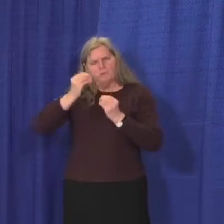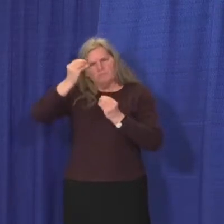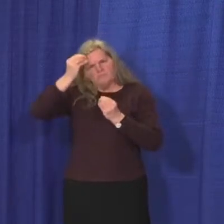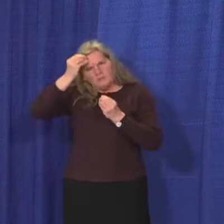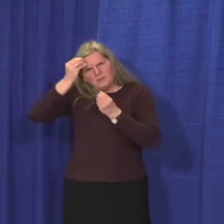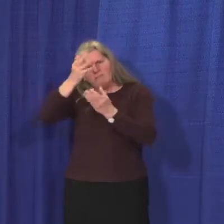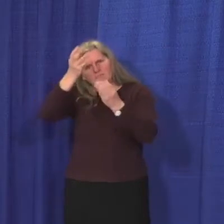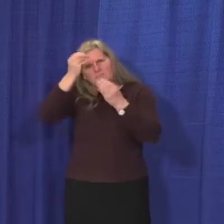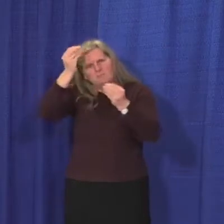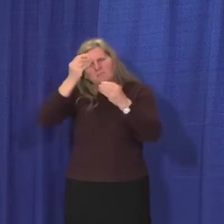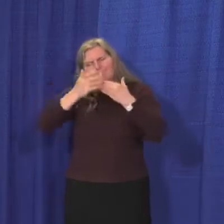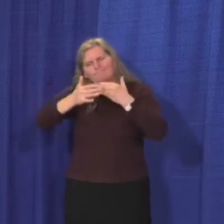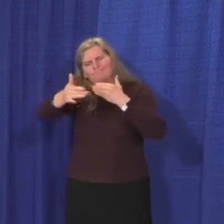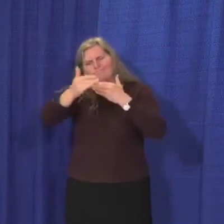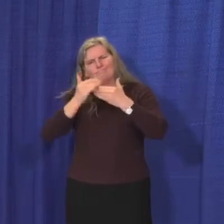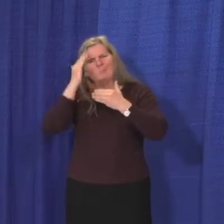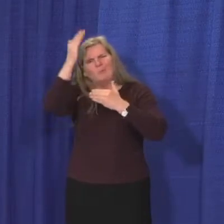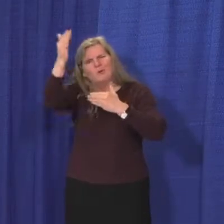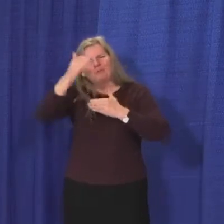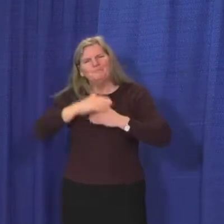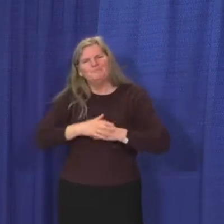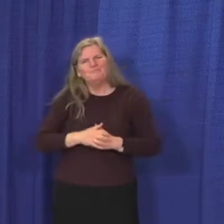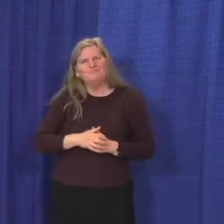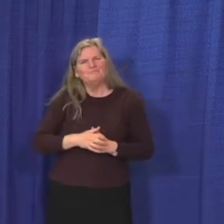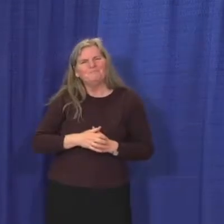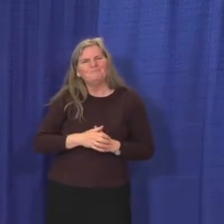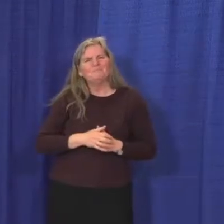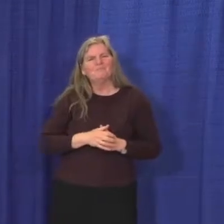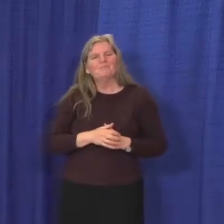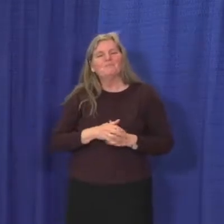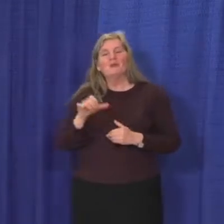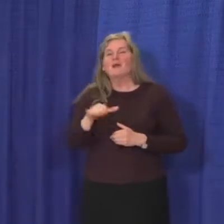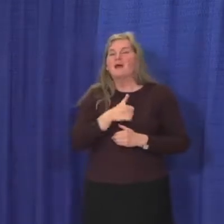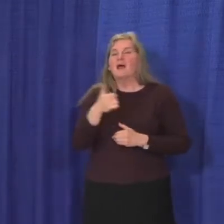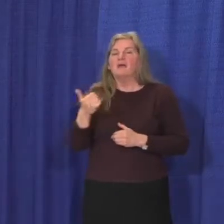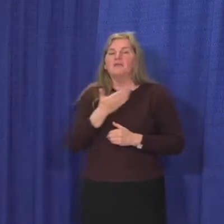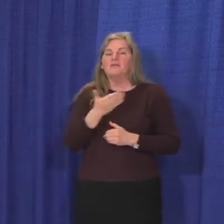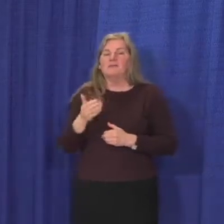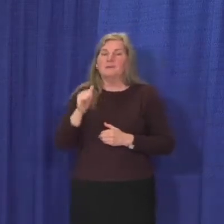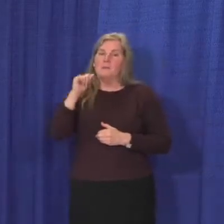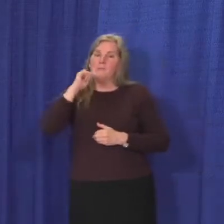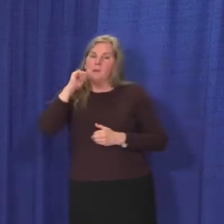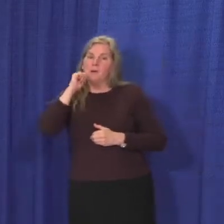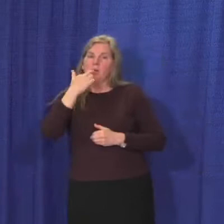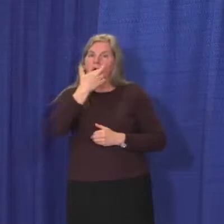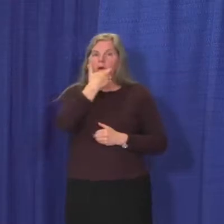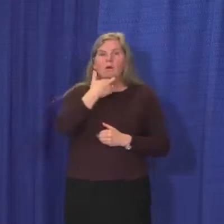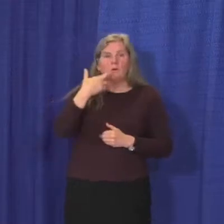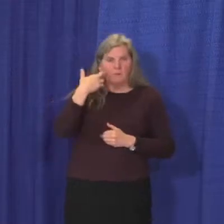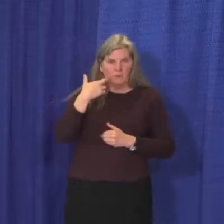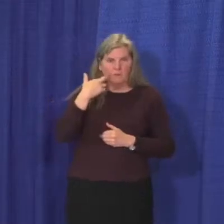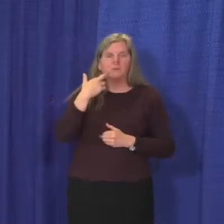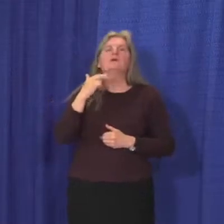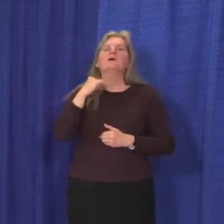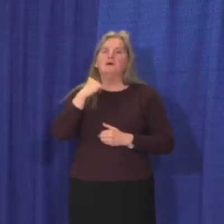information as it becomes available. The other chains we have discussed is bars and